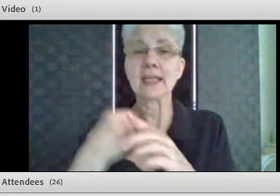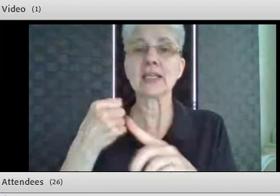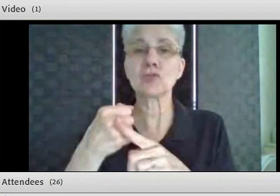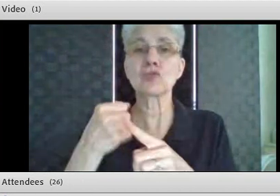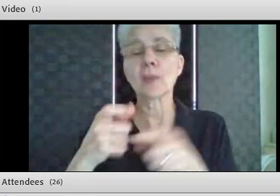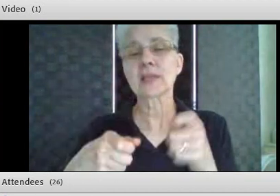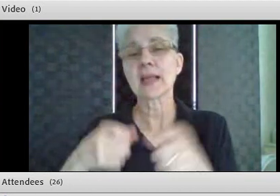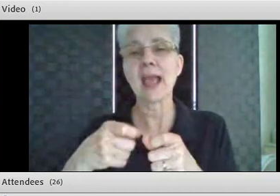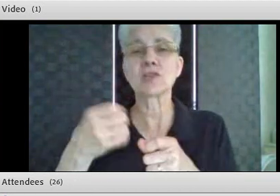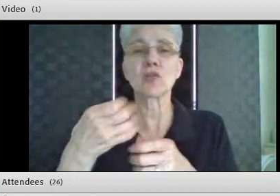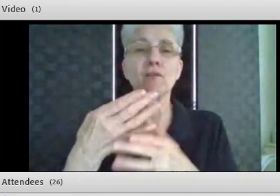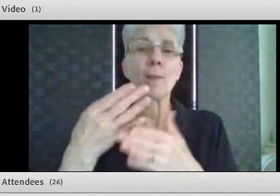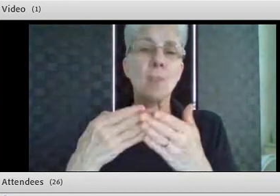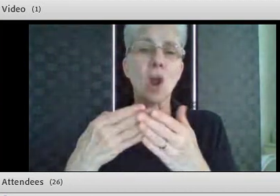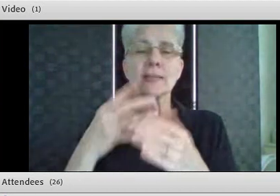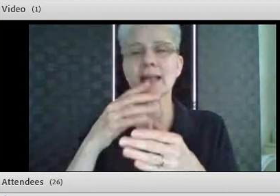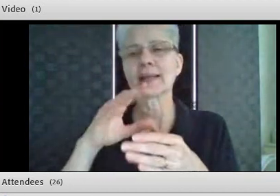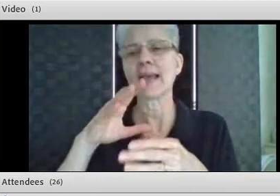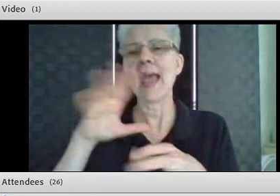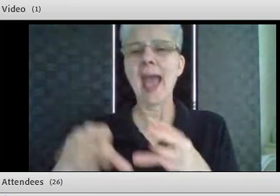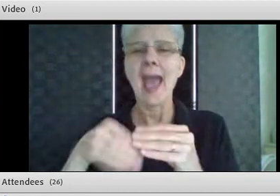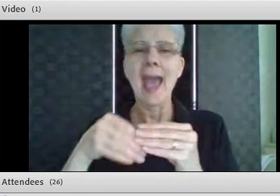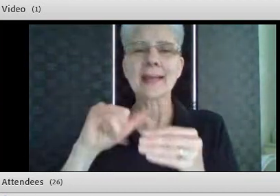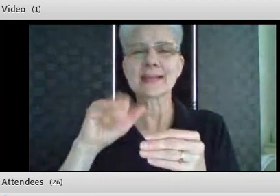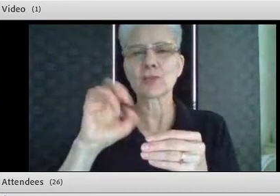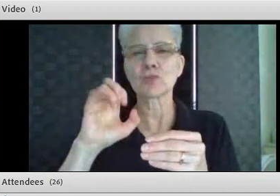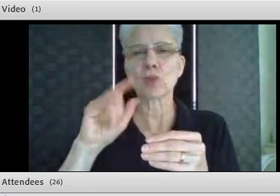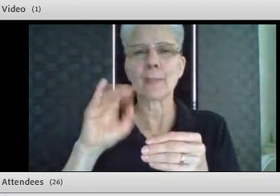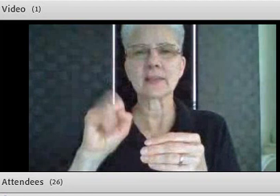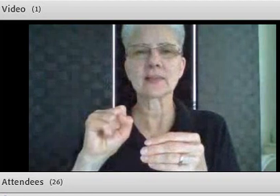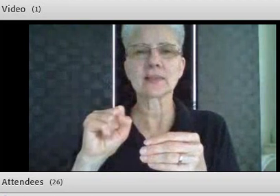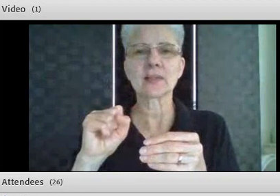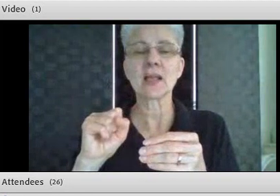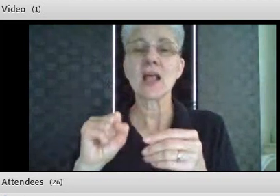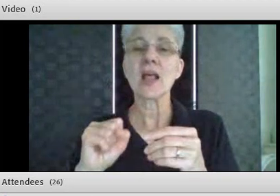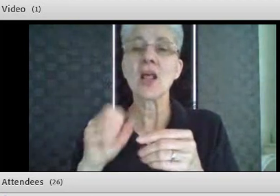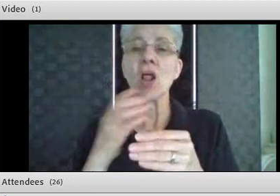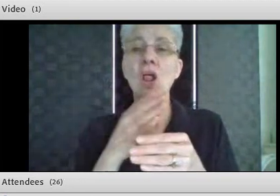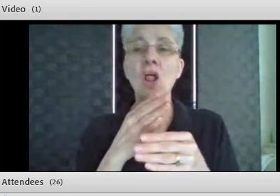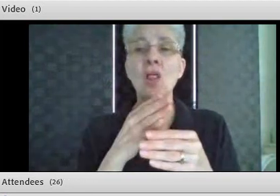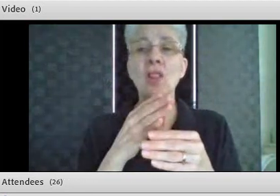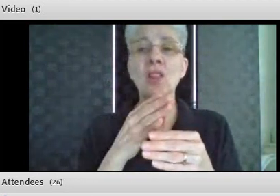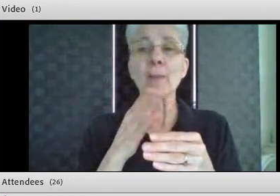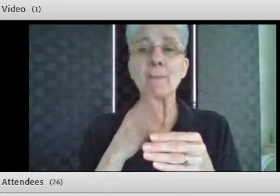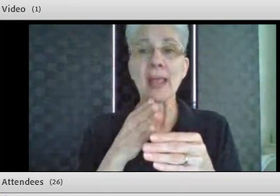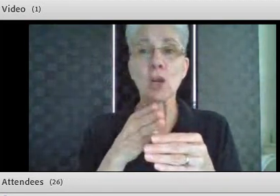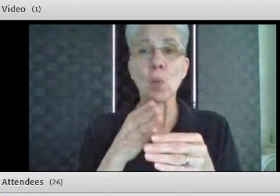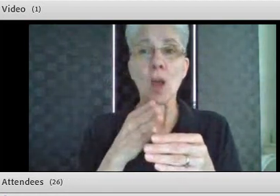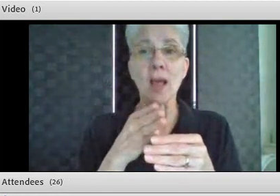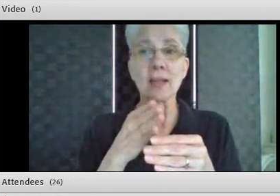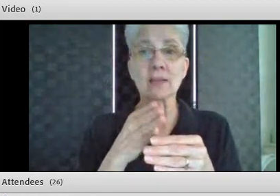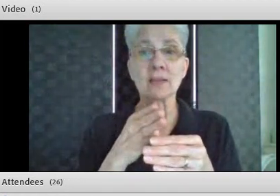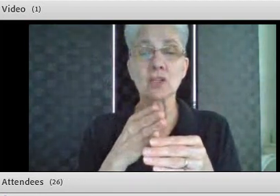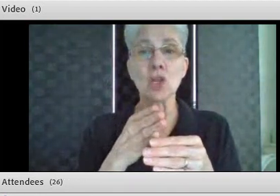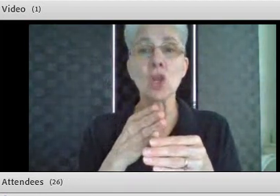and what I love about it is it shows little dots as the steady beat, and he drums, and you can add a couple different parts